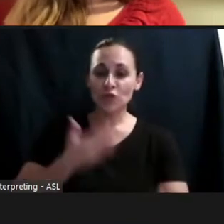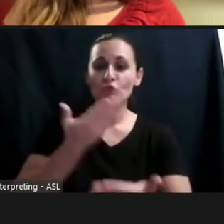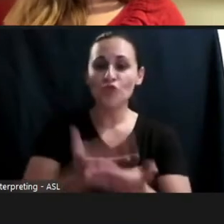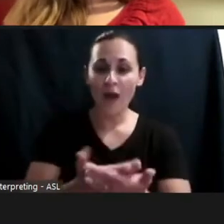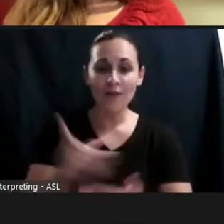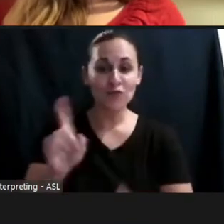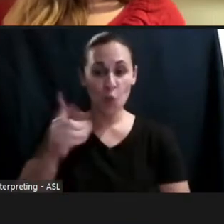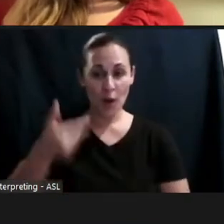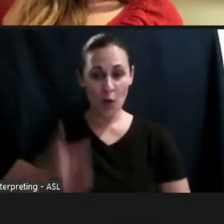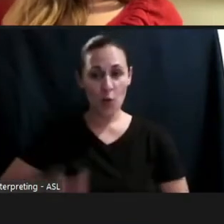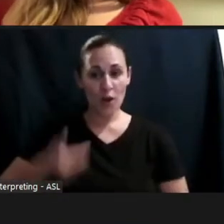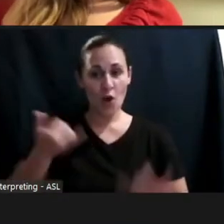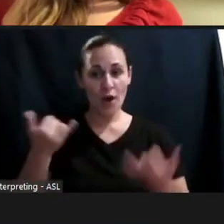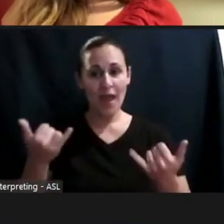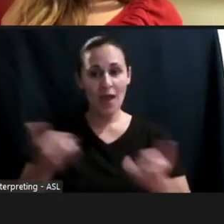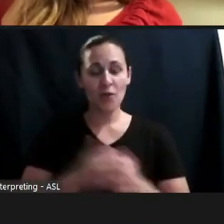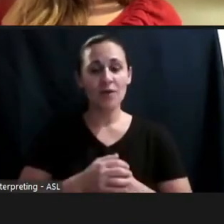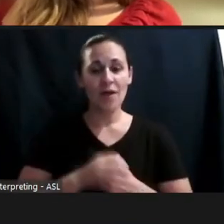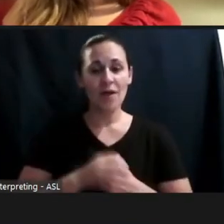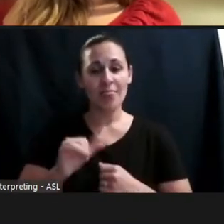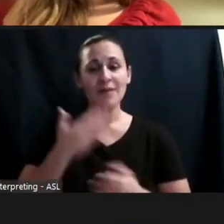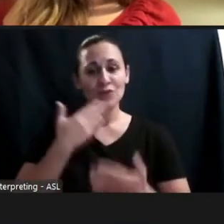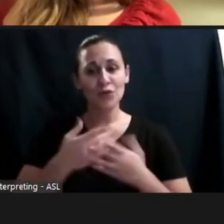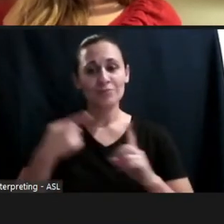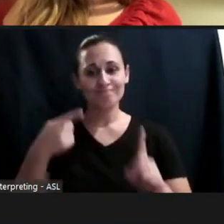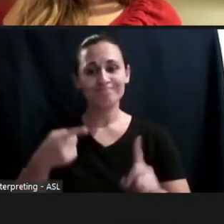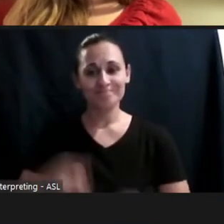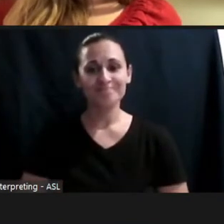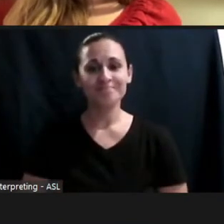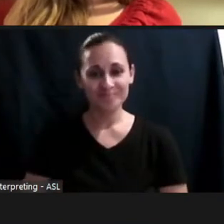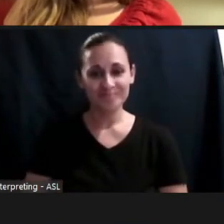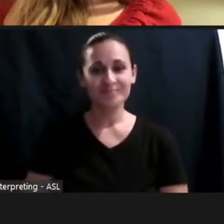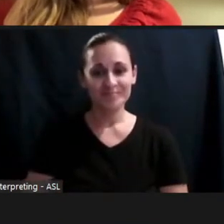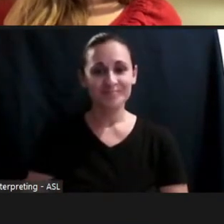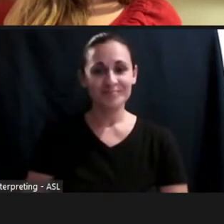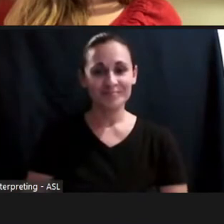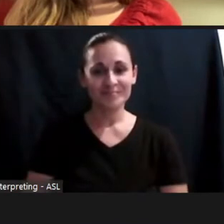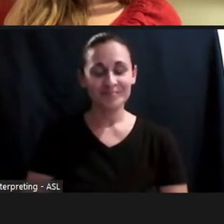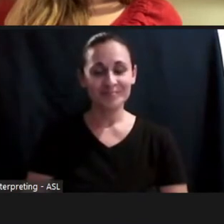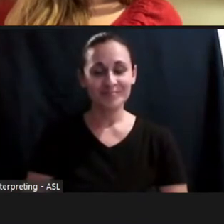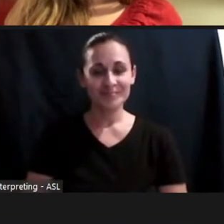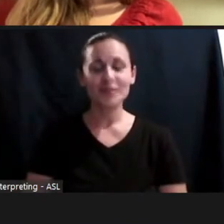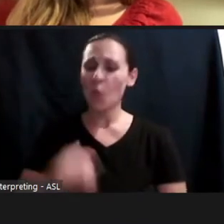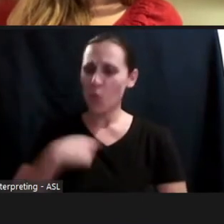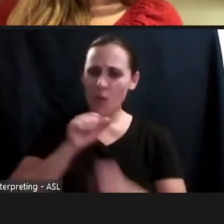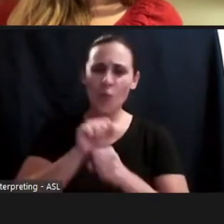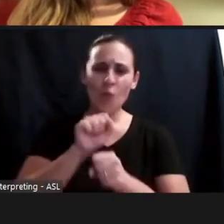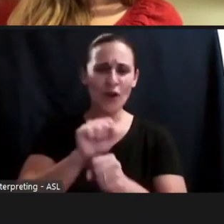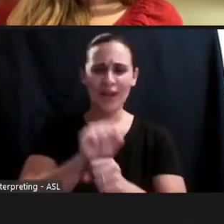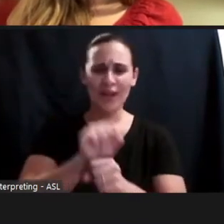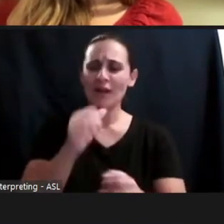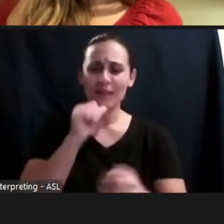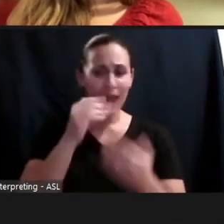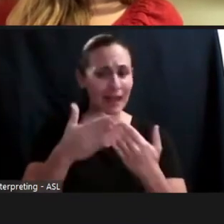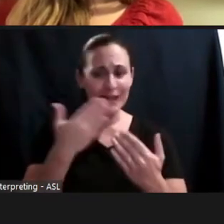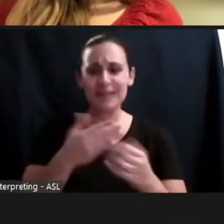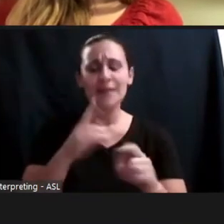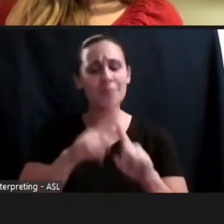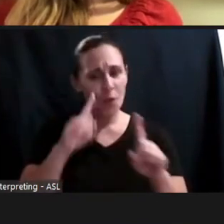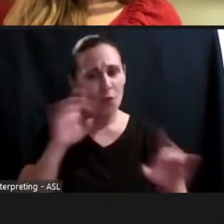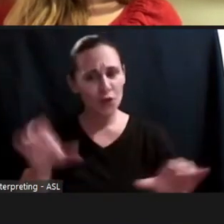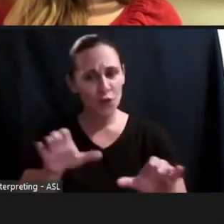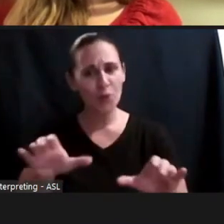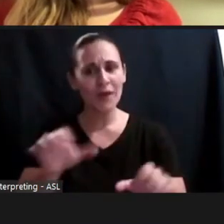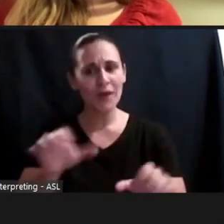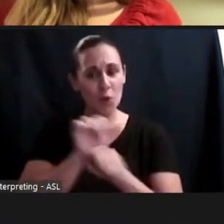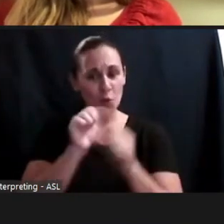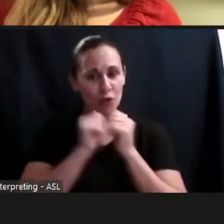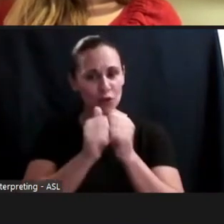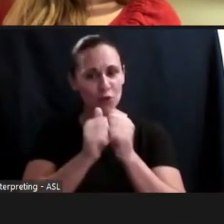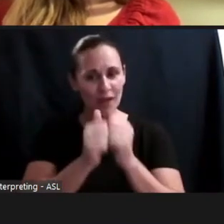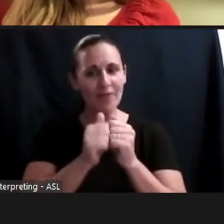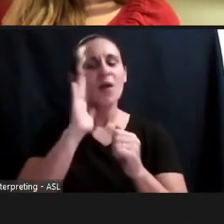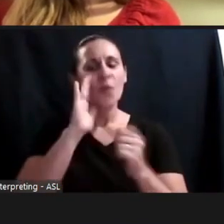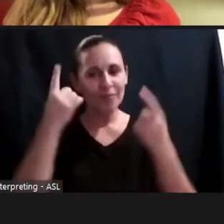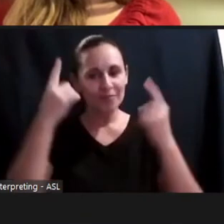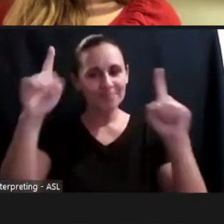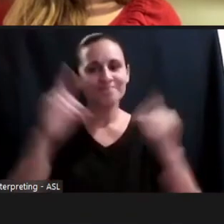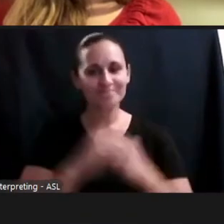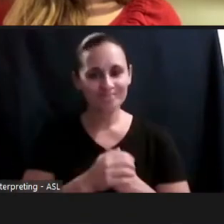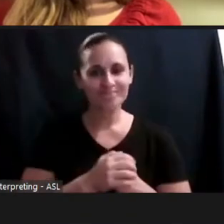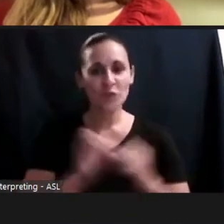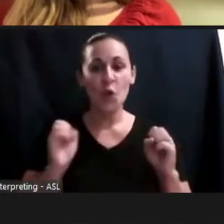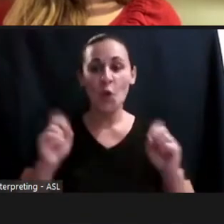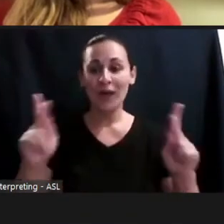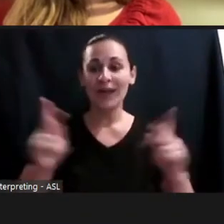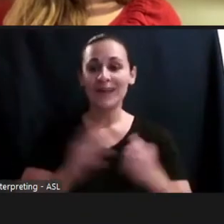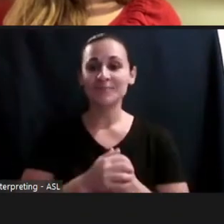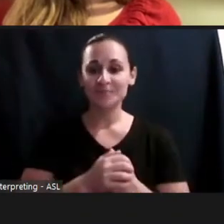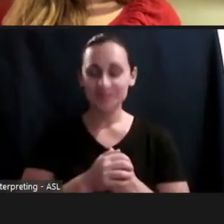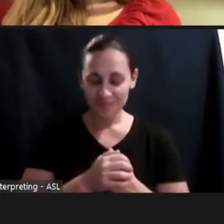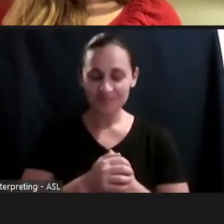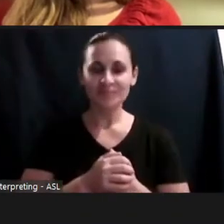Not so pie-in-the-sky, we are working on it. Okay, so once again,